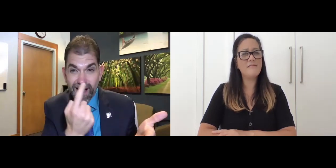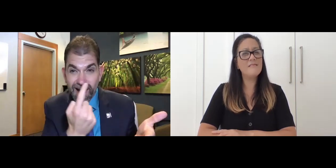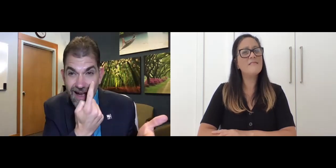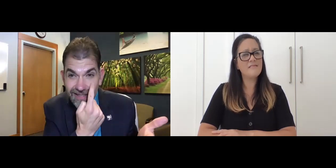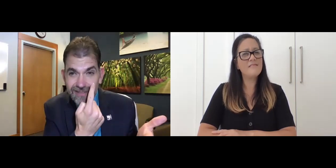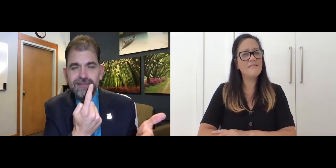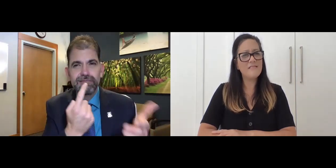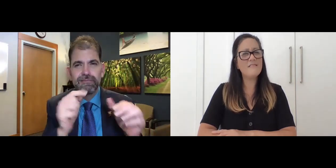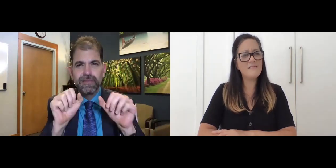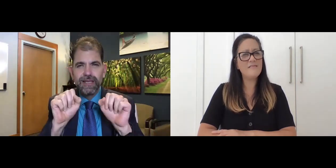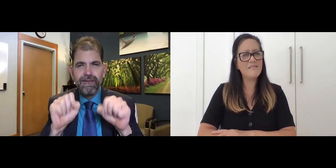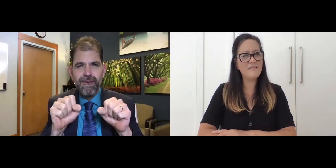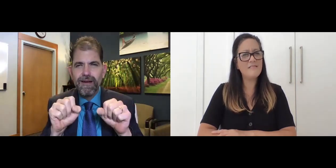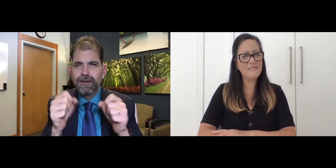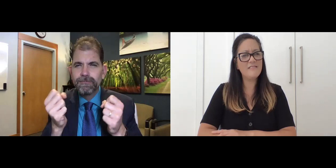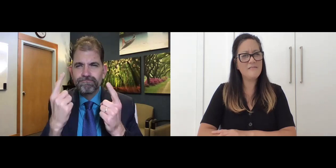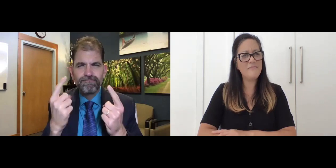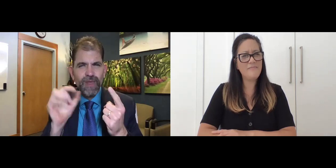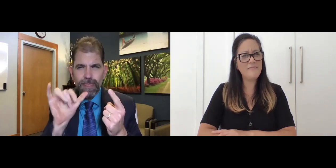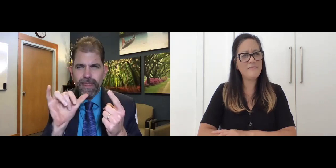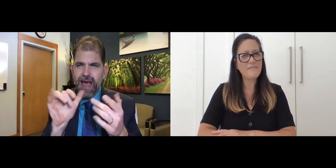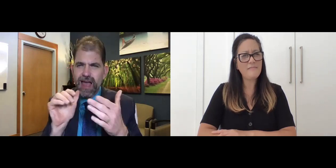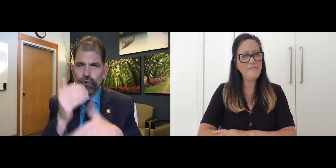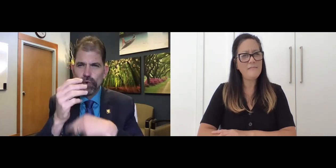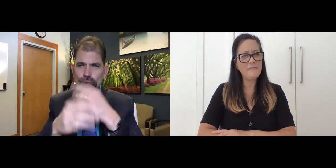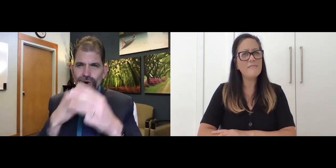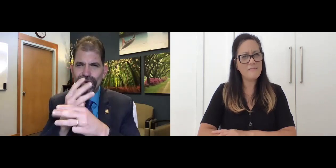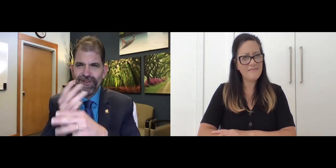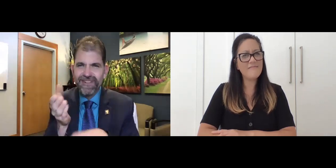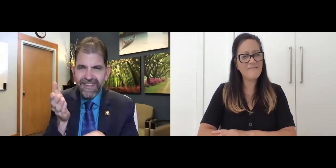It really opened my eyes to what's possible out there.